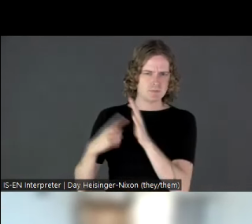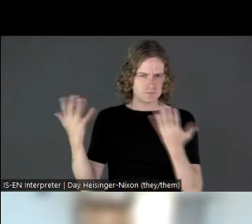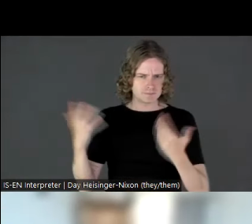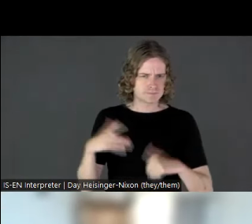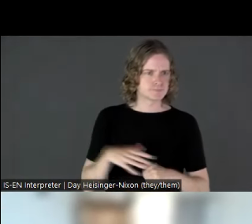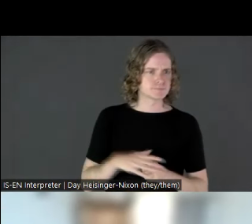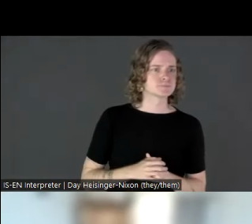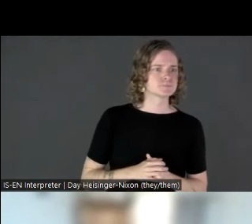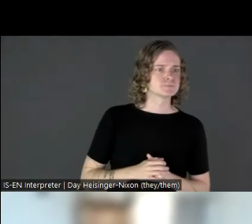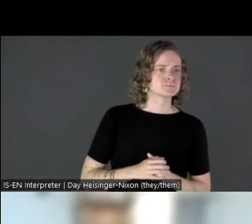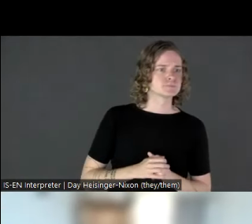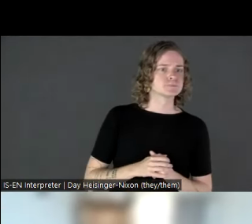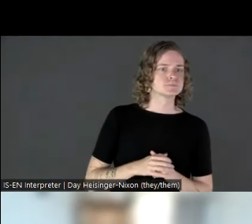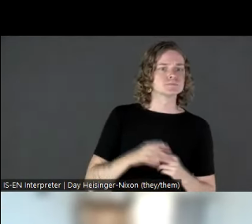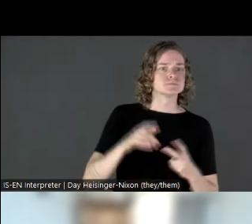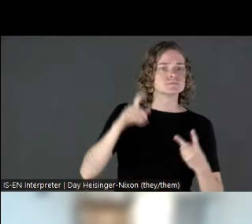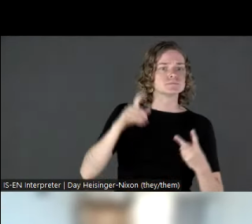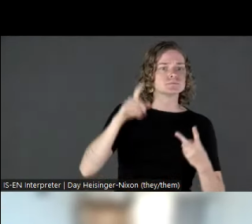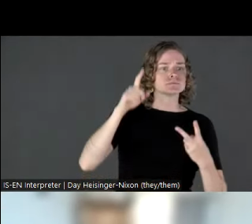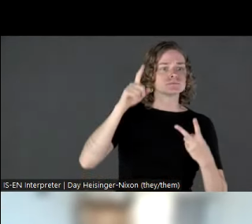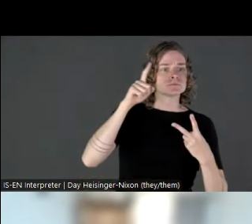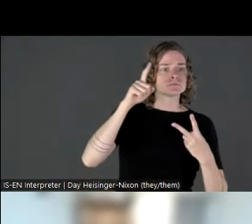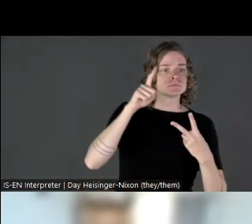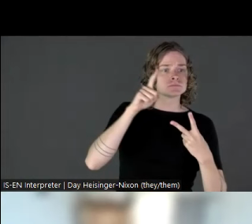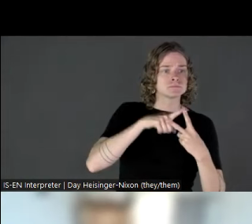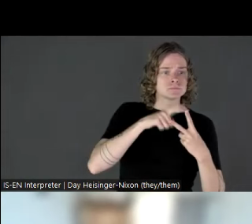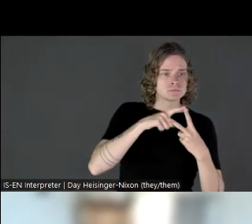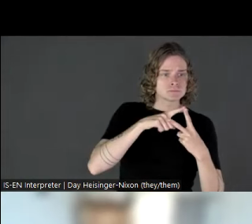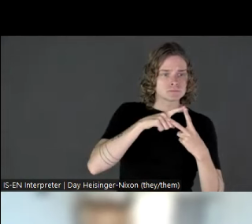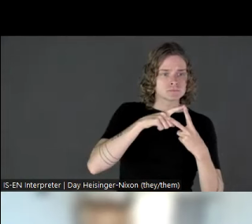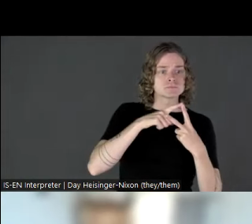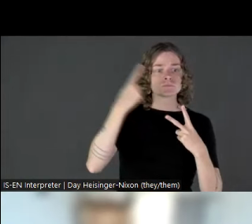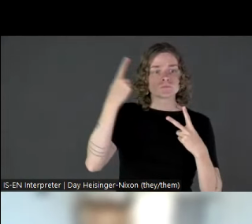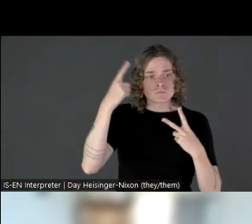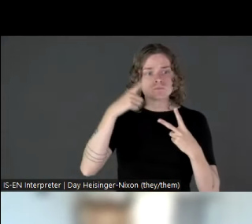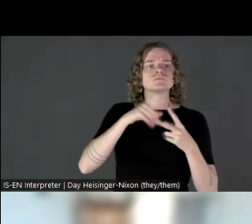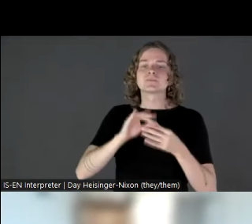I mentioned on interagency coordination on disability inclusive at country level.